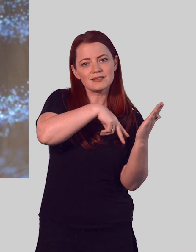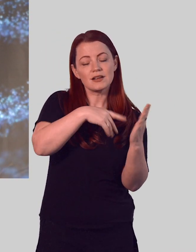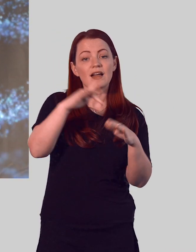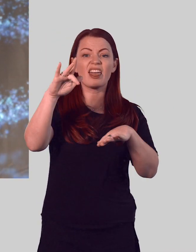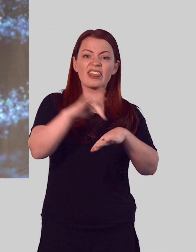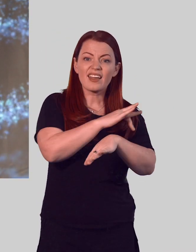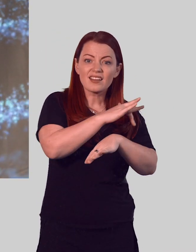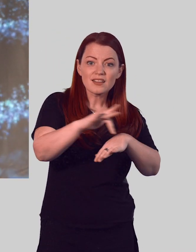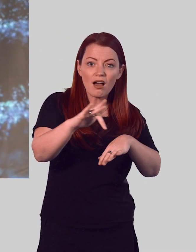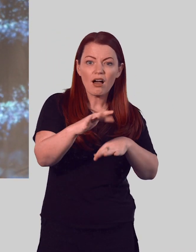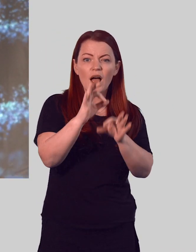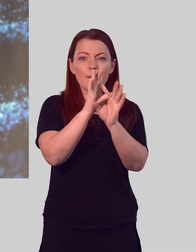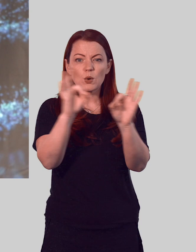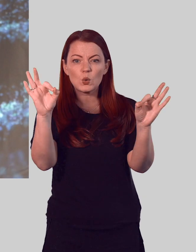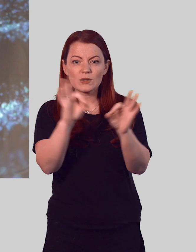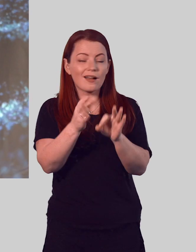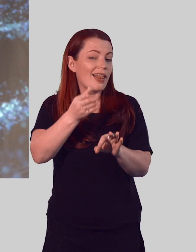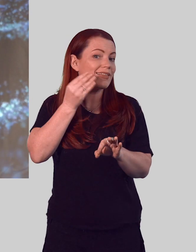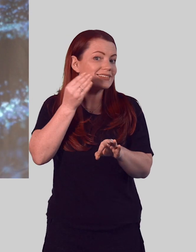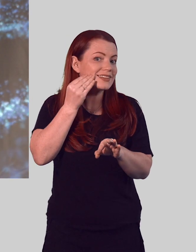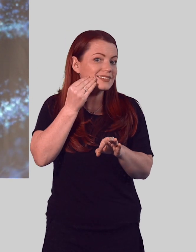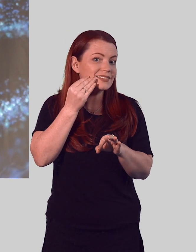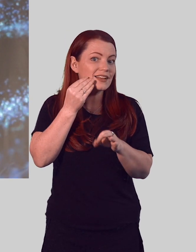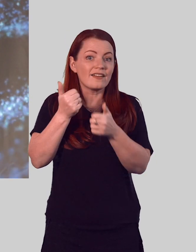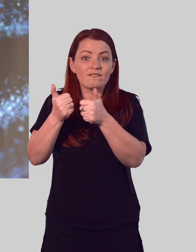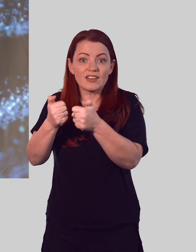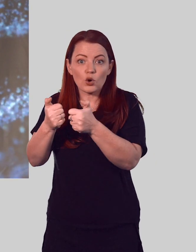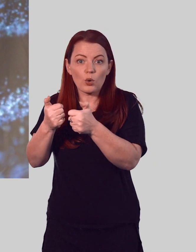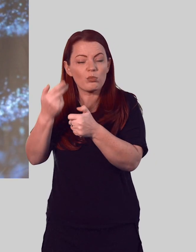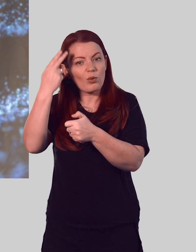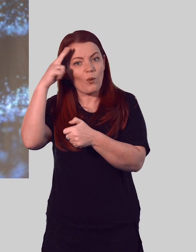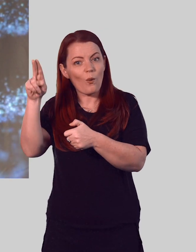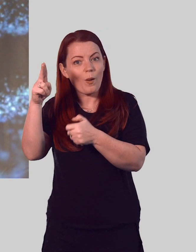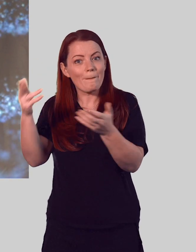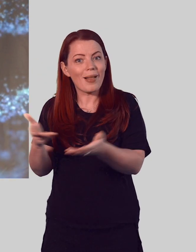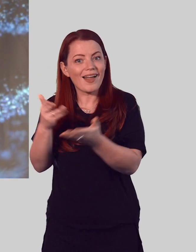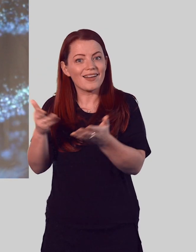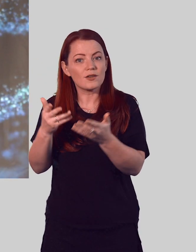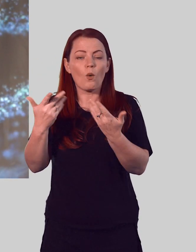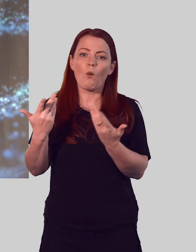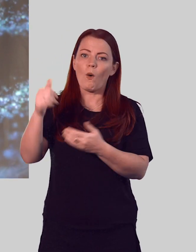which they're called listeners, video games in which they're called players or academics in any medium.